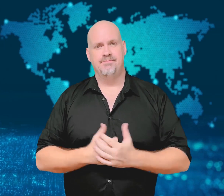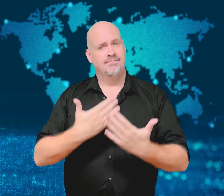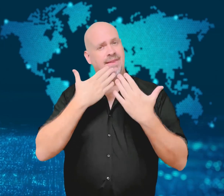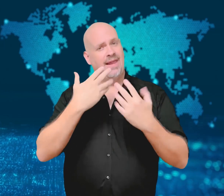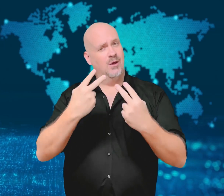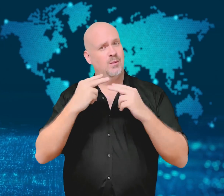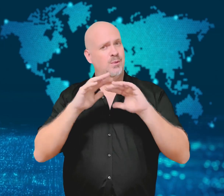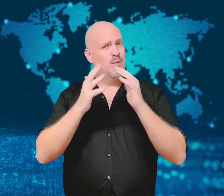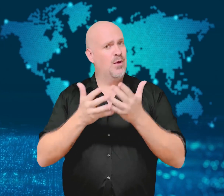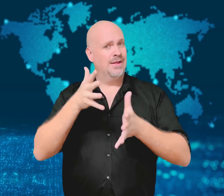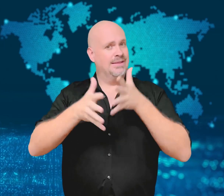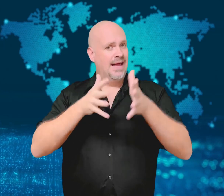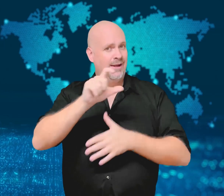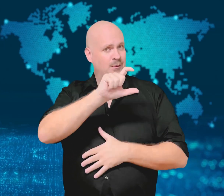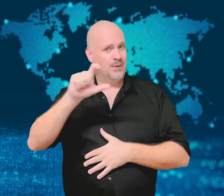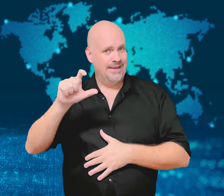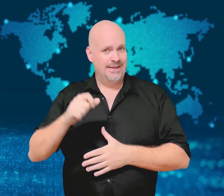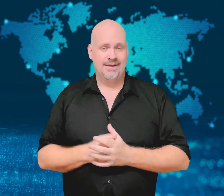Thank you for watching WorldSign Week.